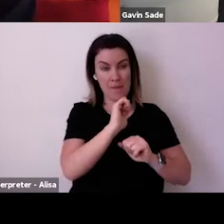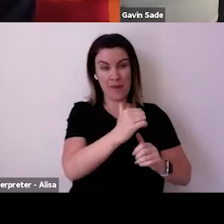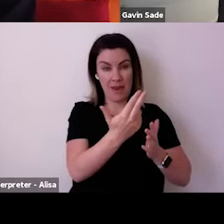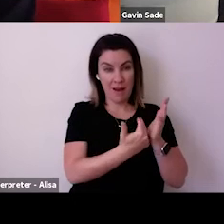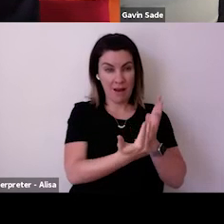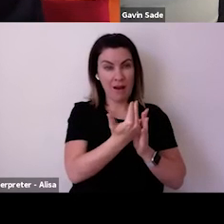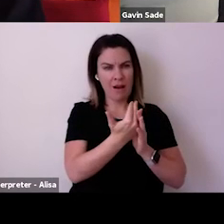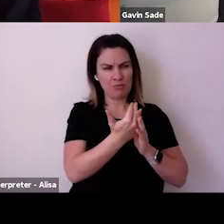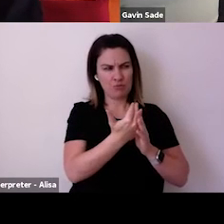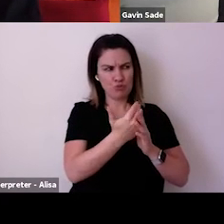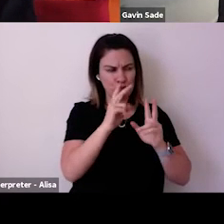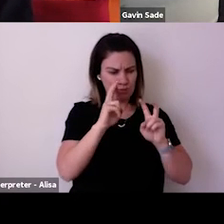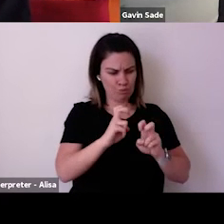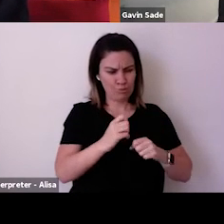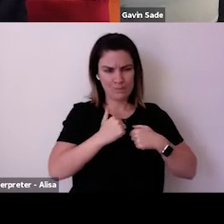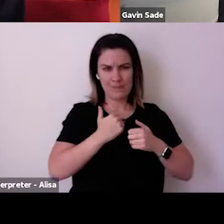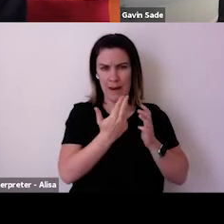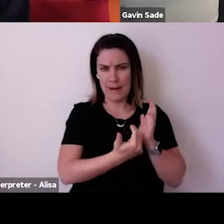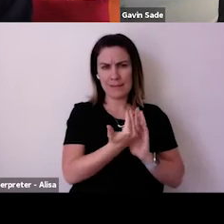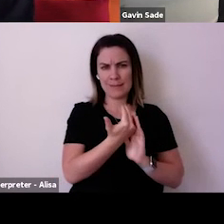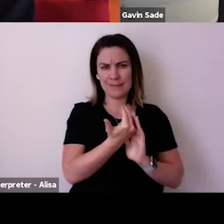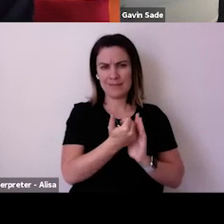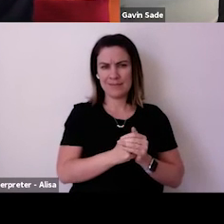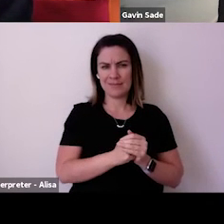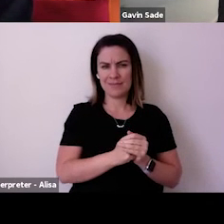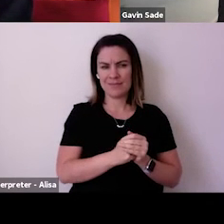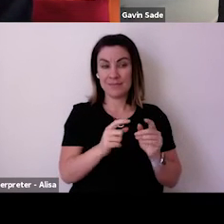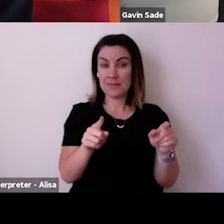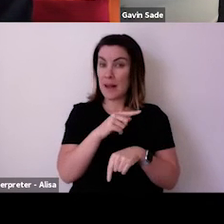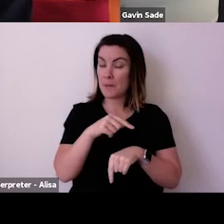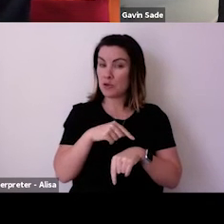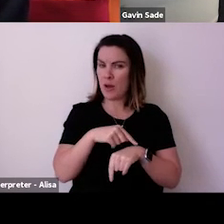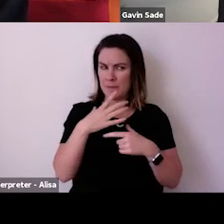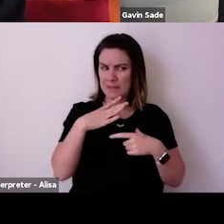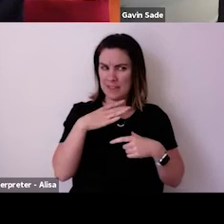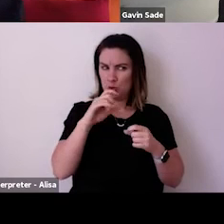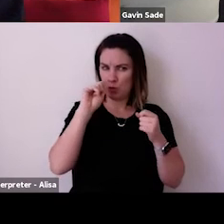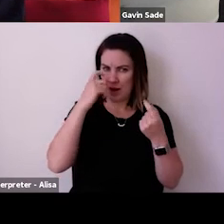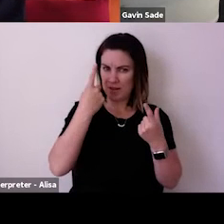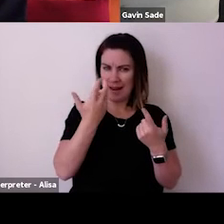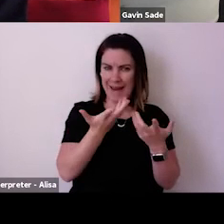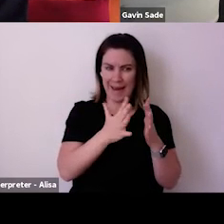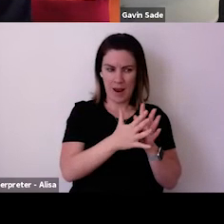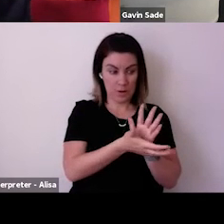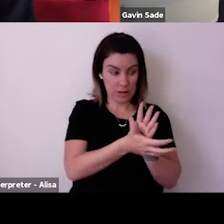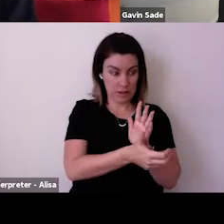At the same time they need an understanding of how the specific disciplinary skills can be applied within other contexts.